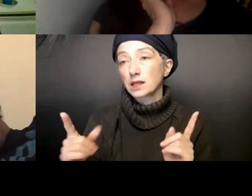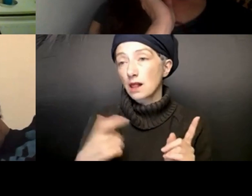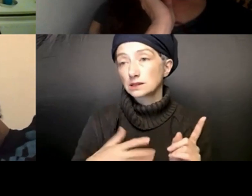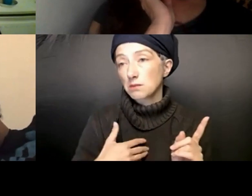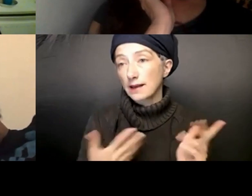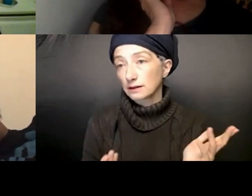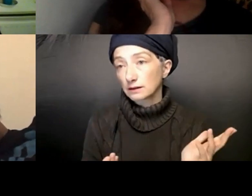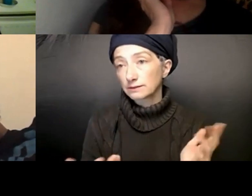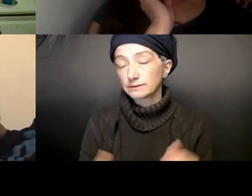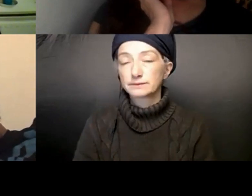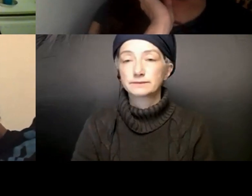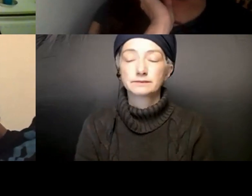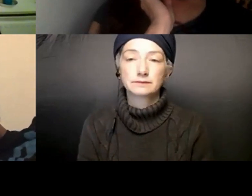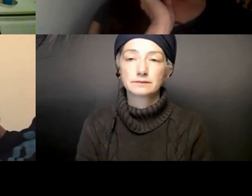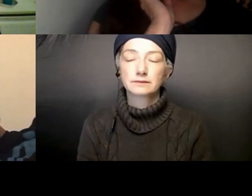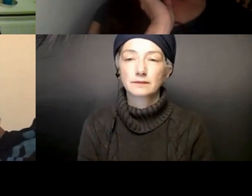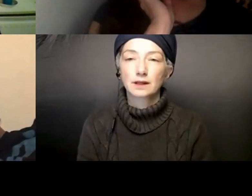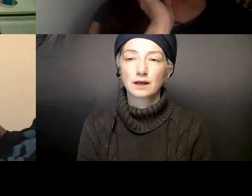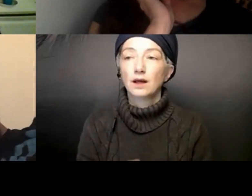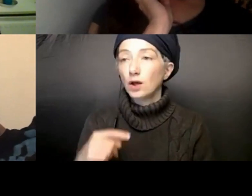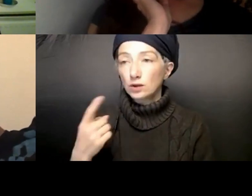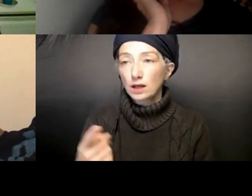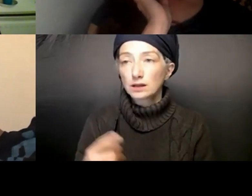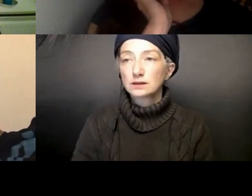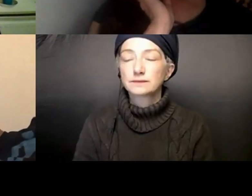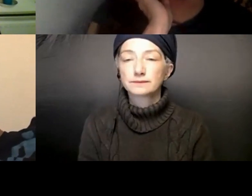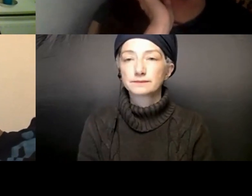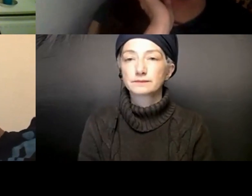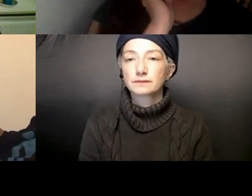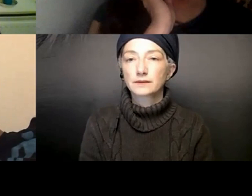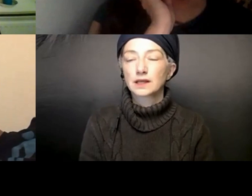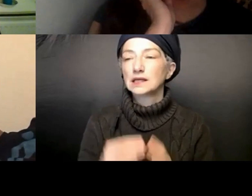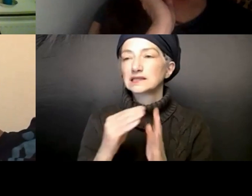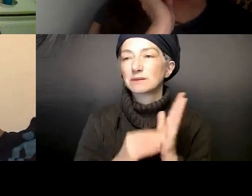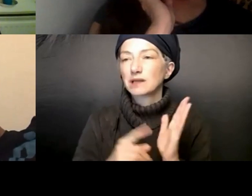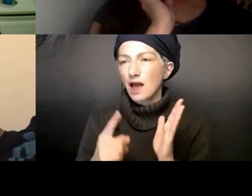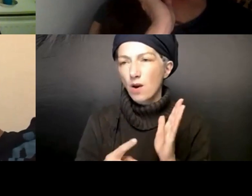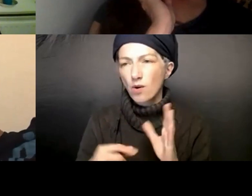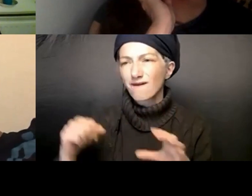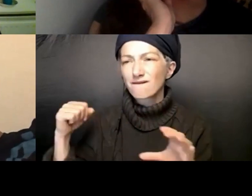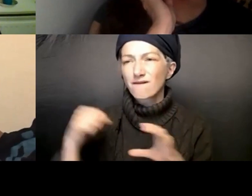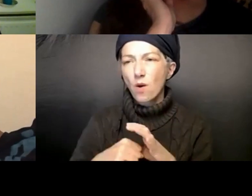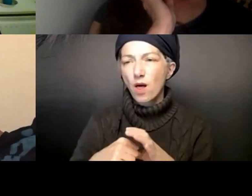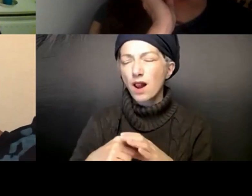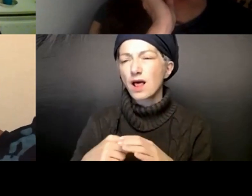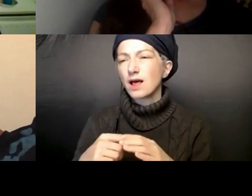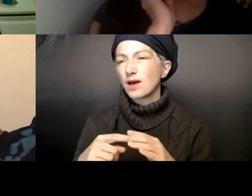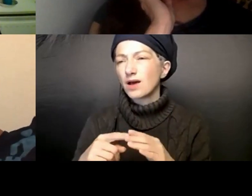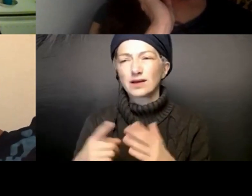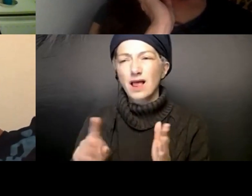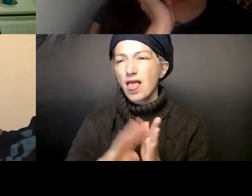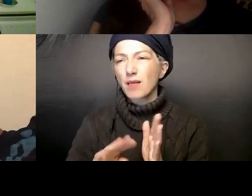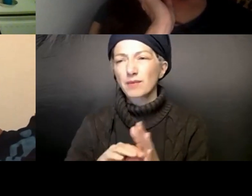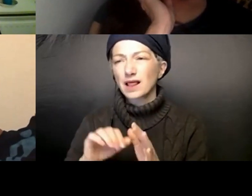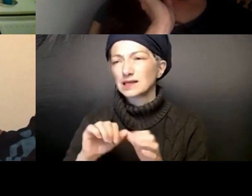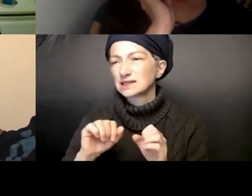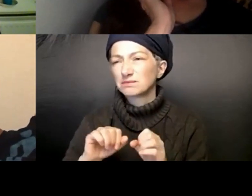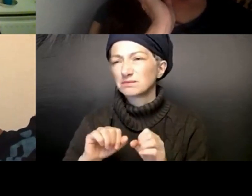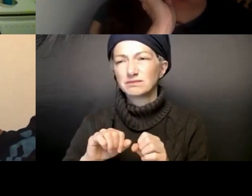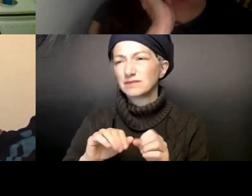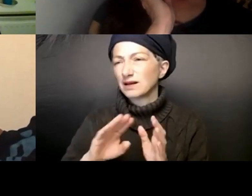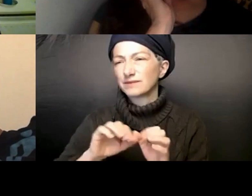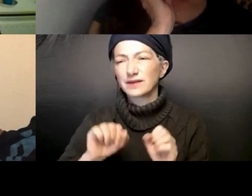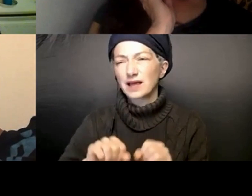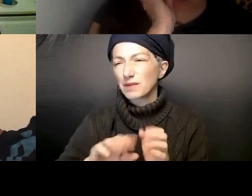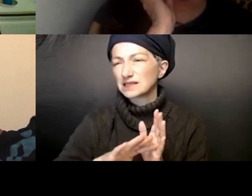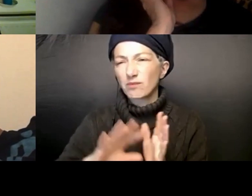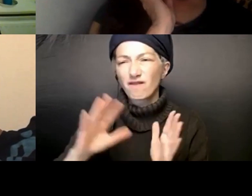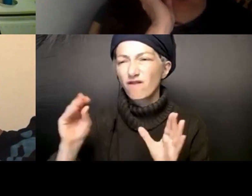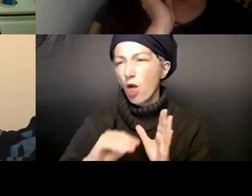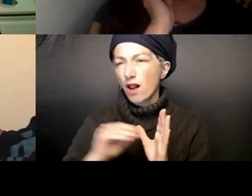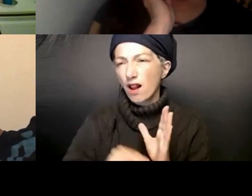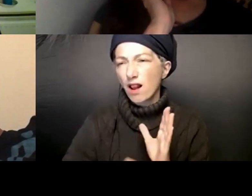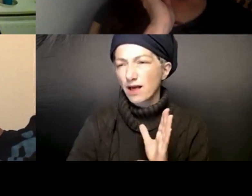And the script was also full of ableism and fatphobia and a bunch of other stuff that made me want to tear my eyes out.